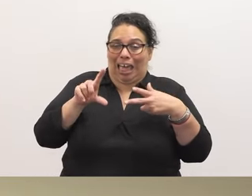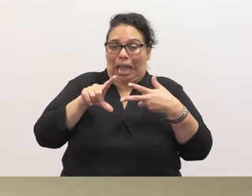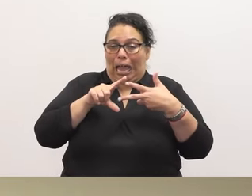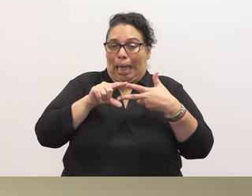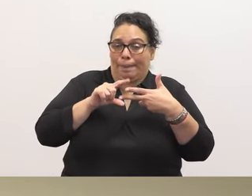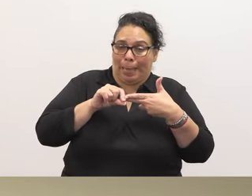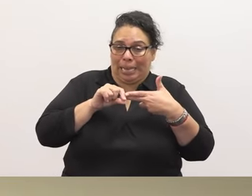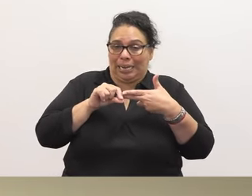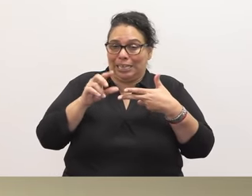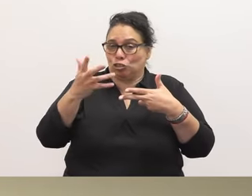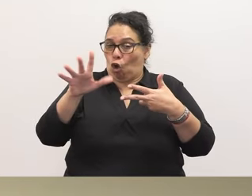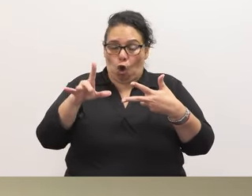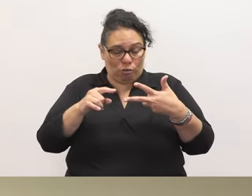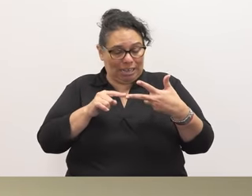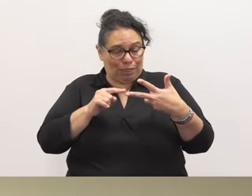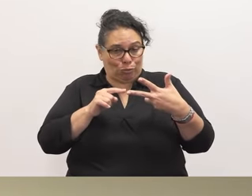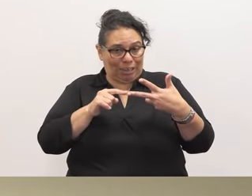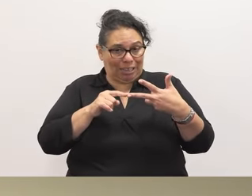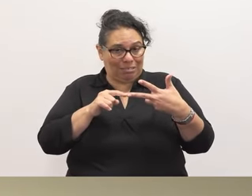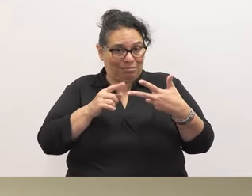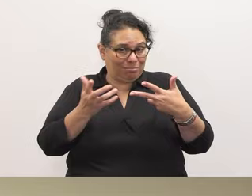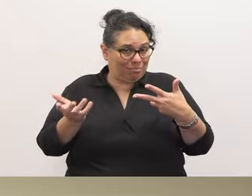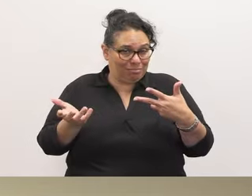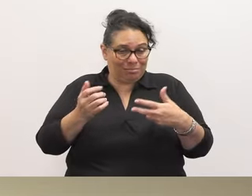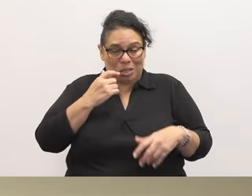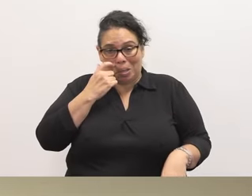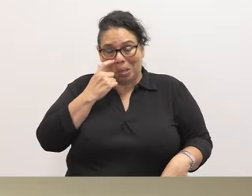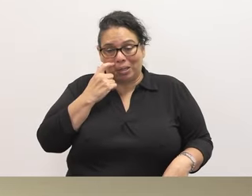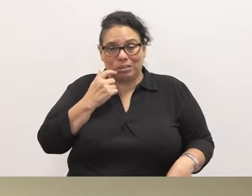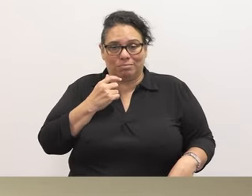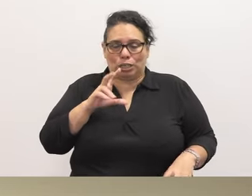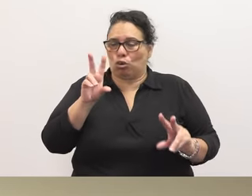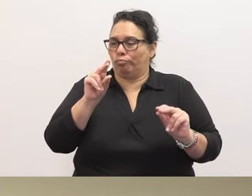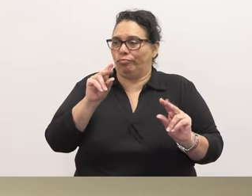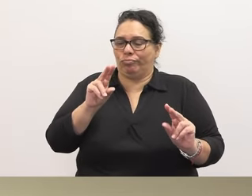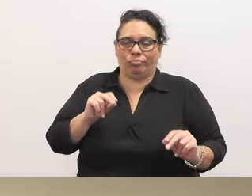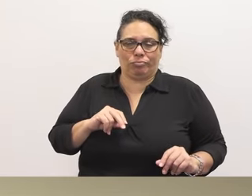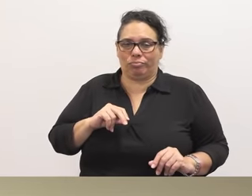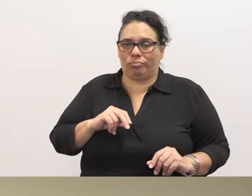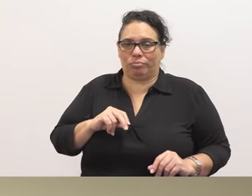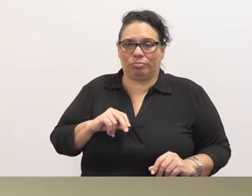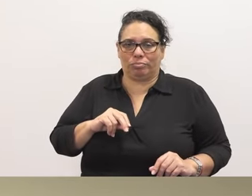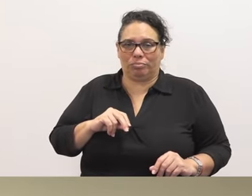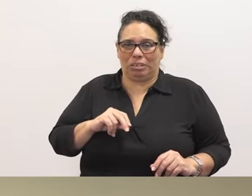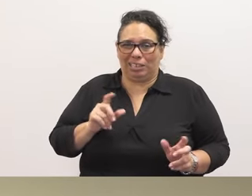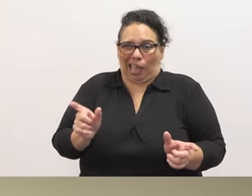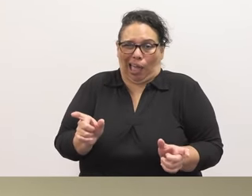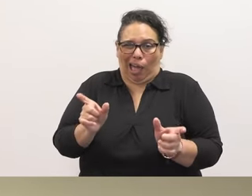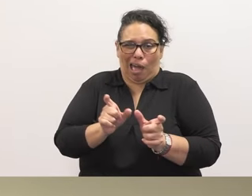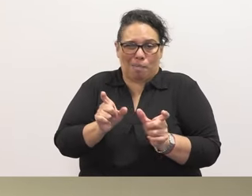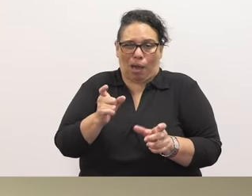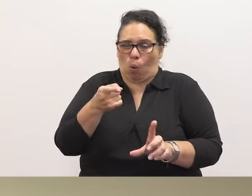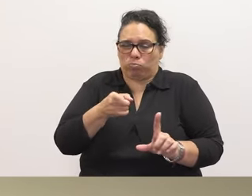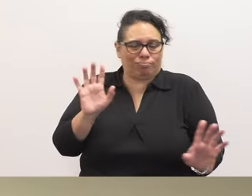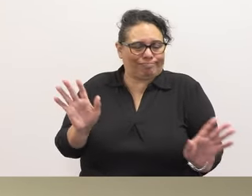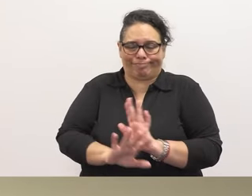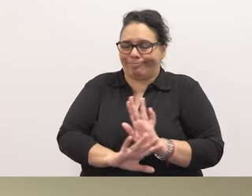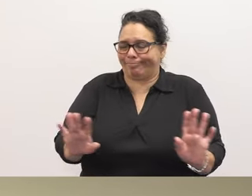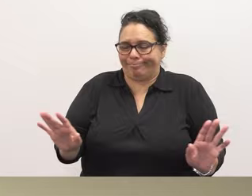is built into goal two. But no, having compound goals is not the direction you all wanna go.